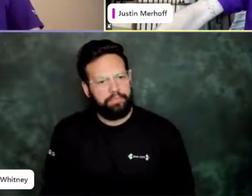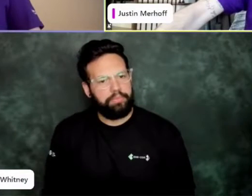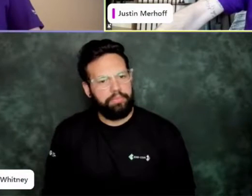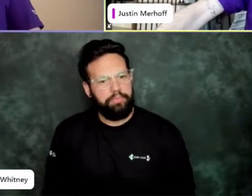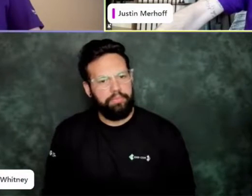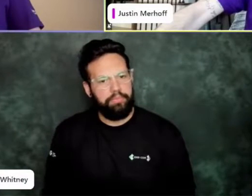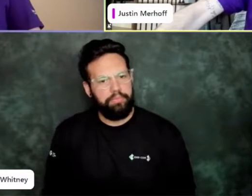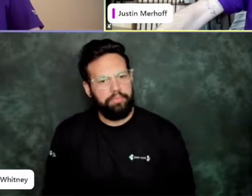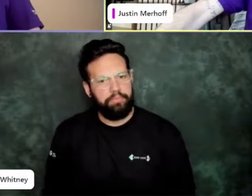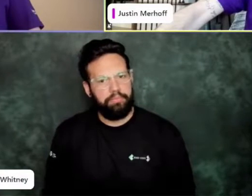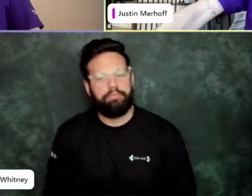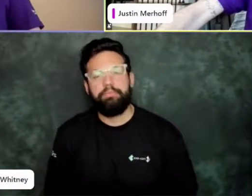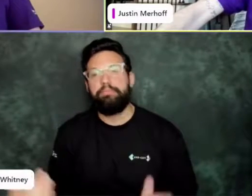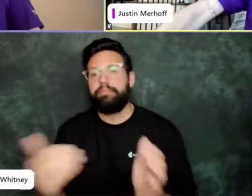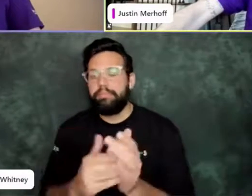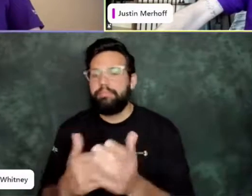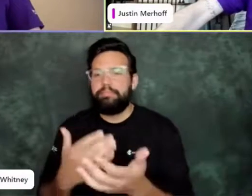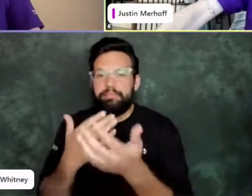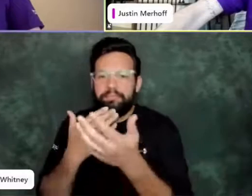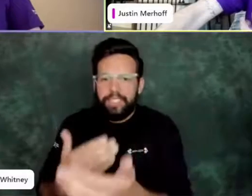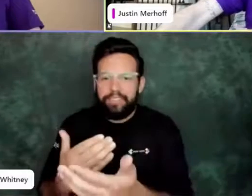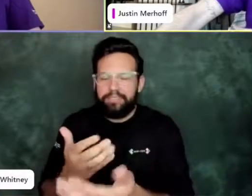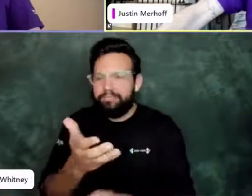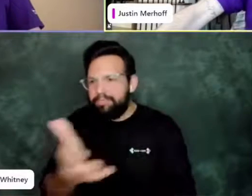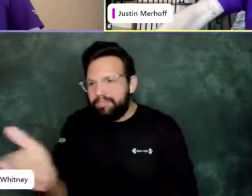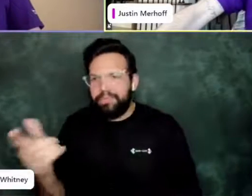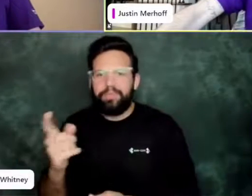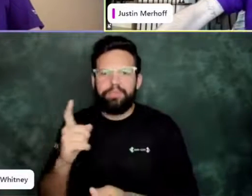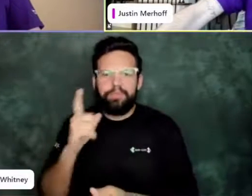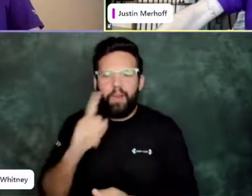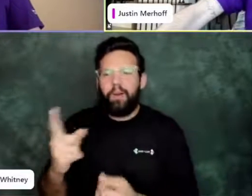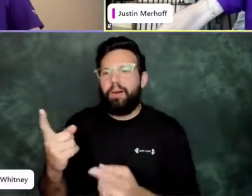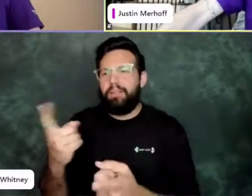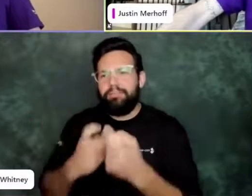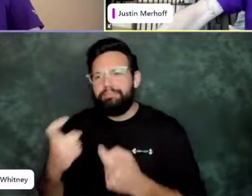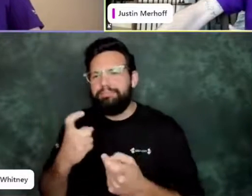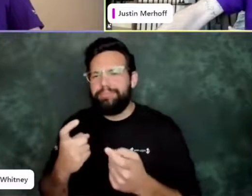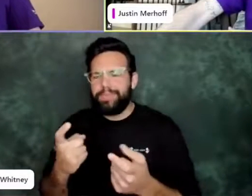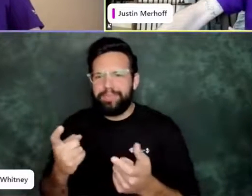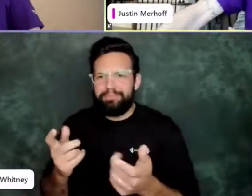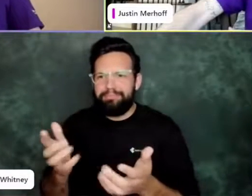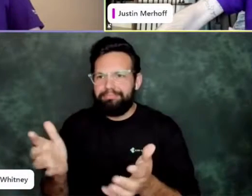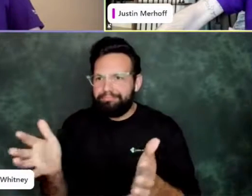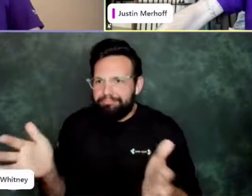Again, thank you guys for the questions and everyone, please provide more.